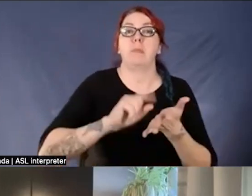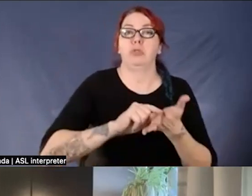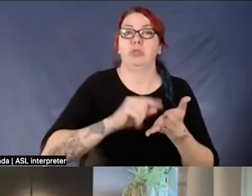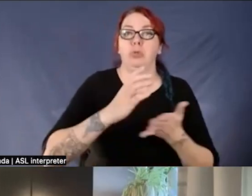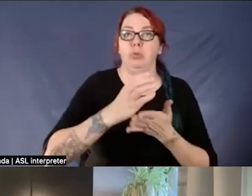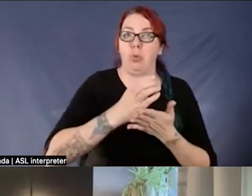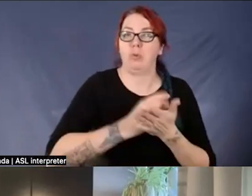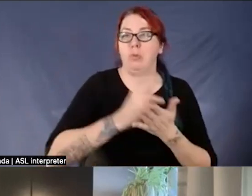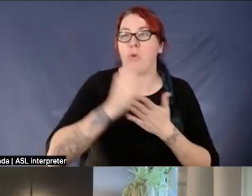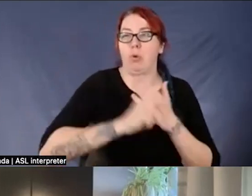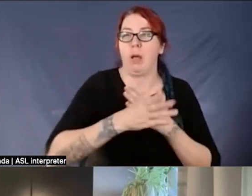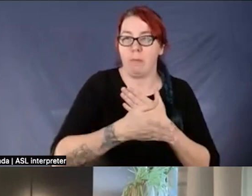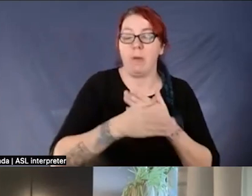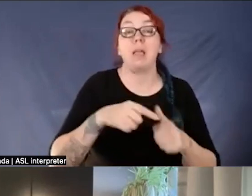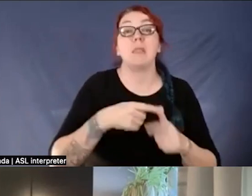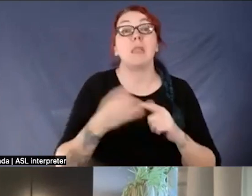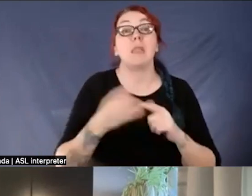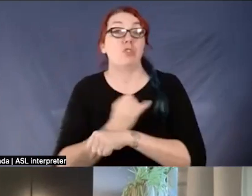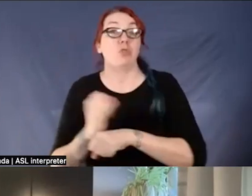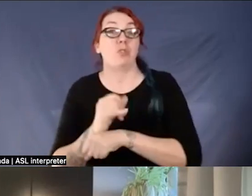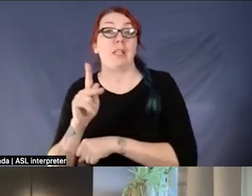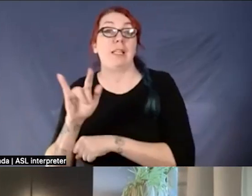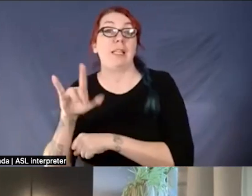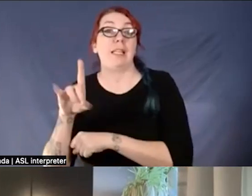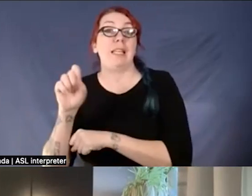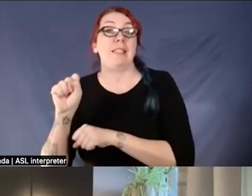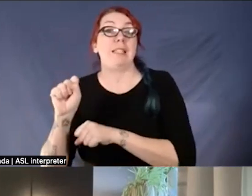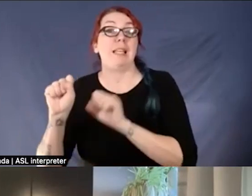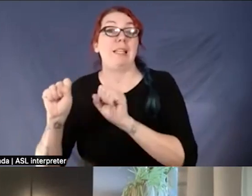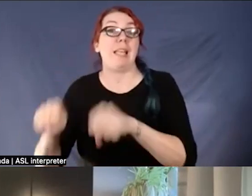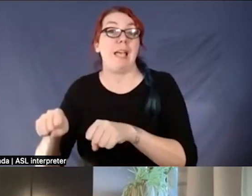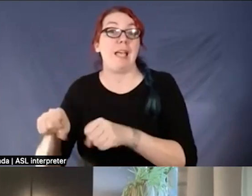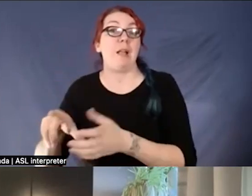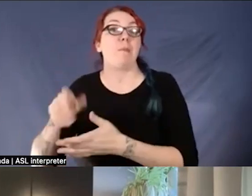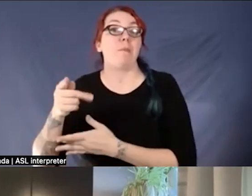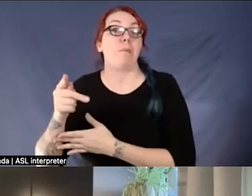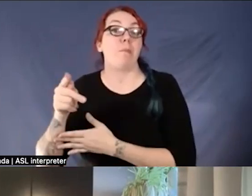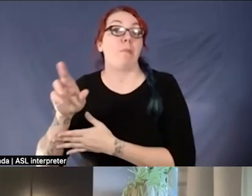at KidsCanPress in the sales and marketing department and landed a job in 2011 at a company